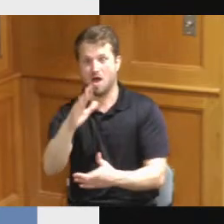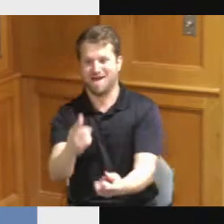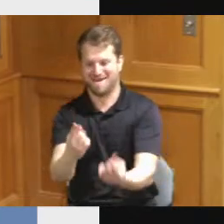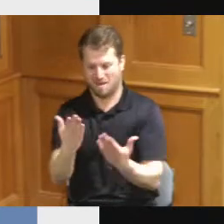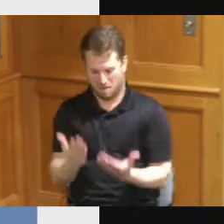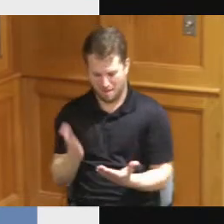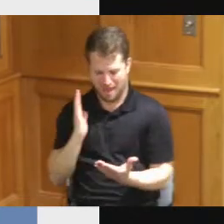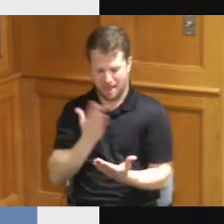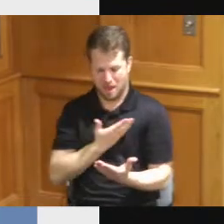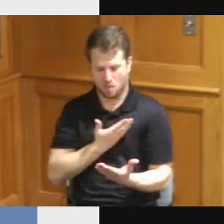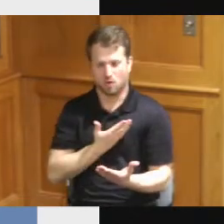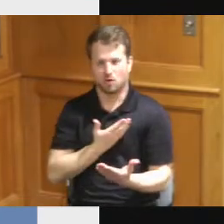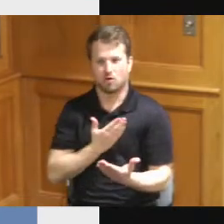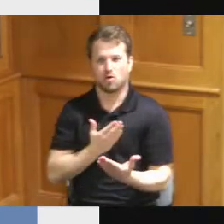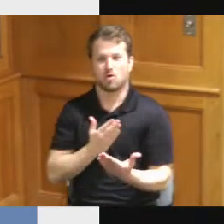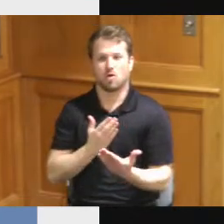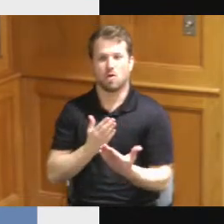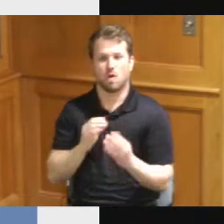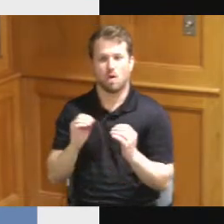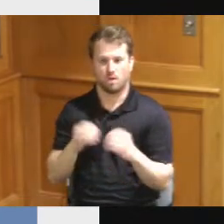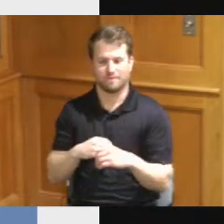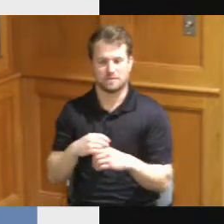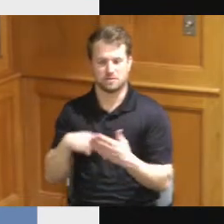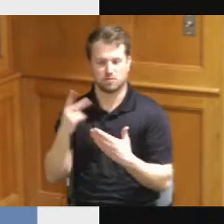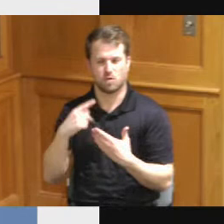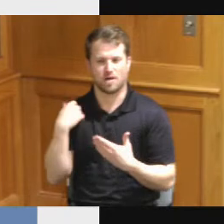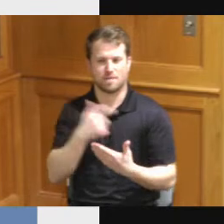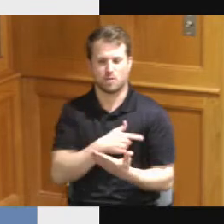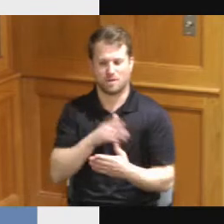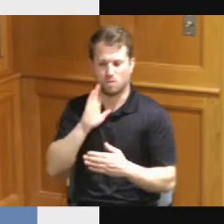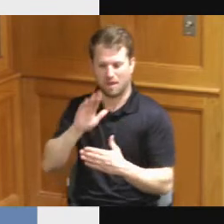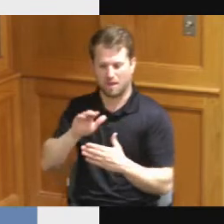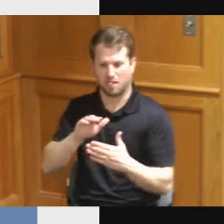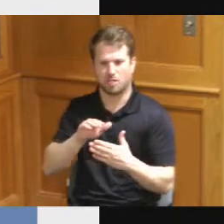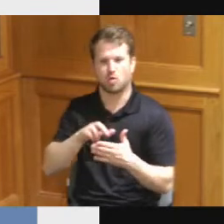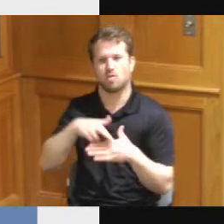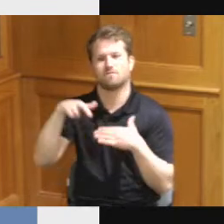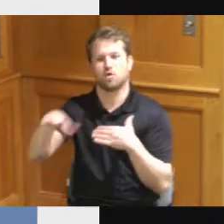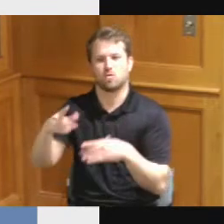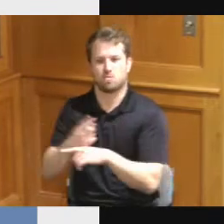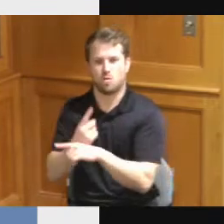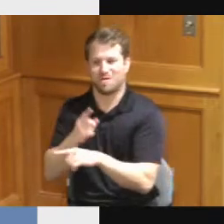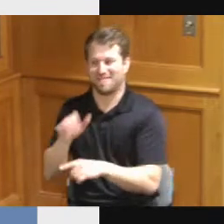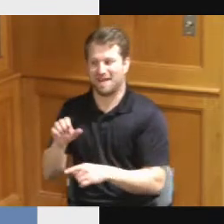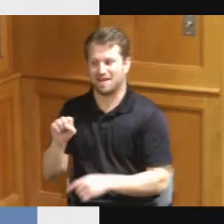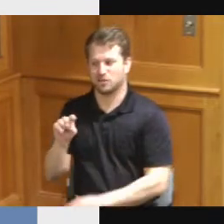Street outreach program to help that person so the street reach app is only Greater Cincinnati